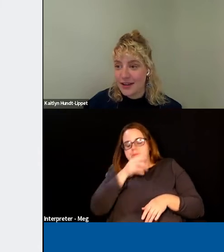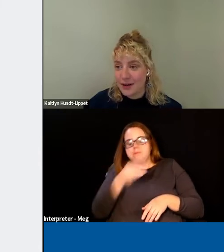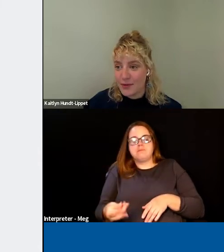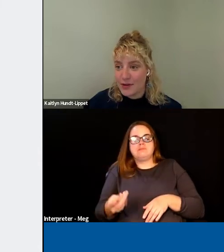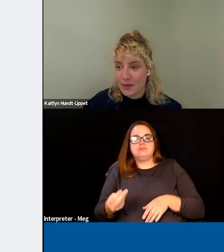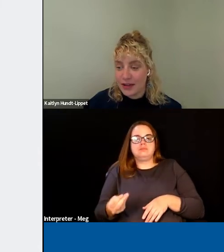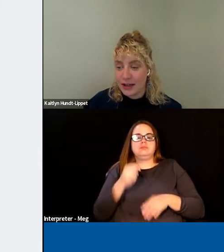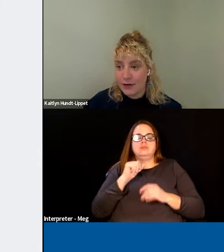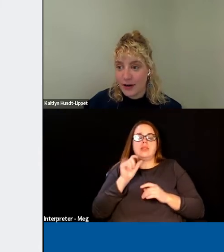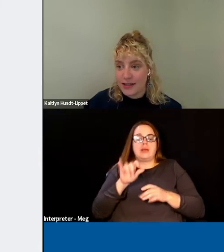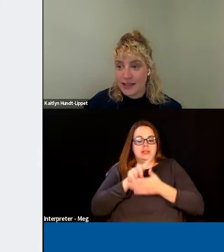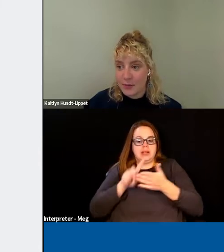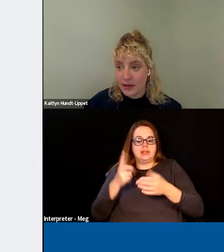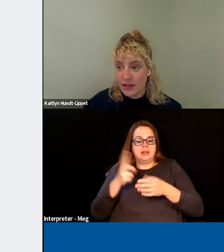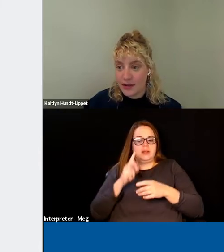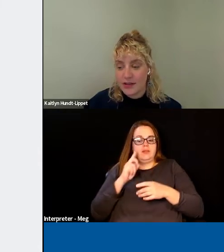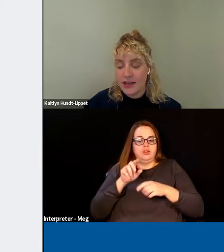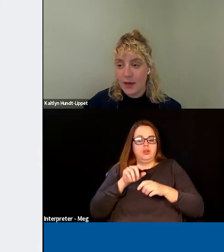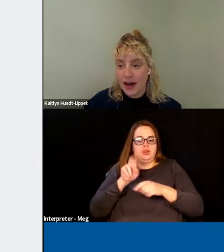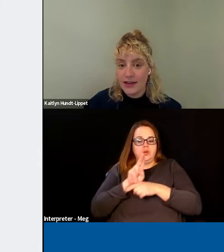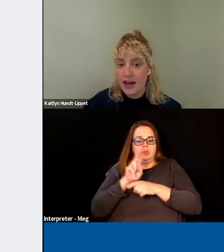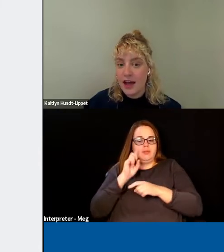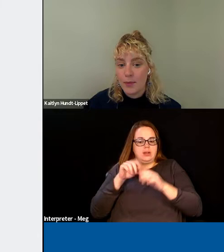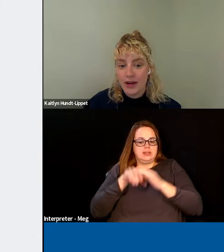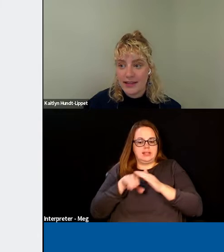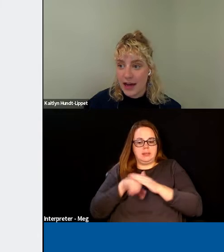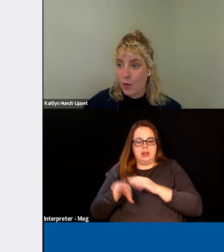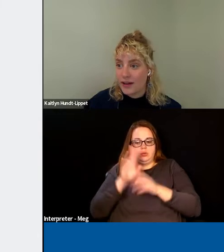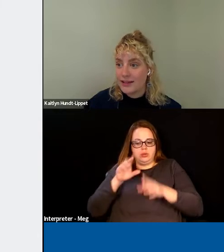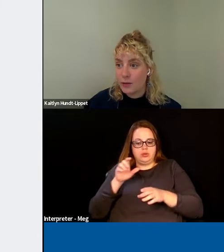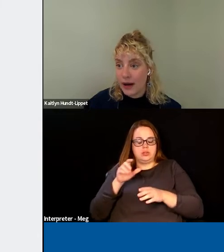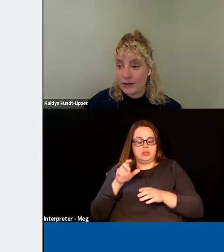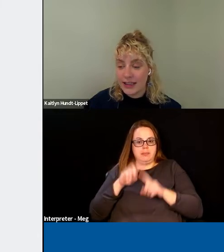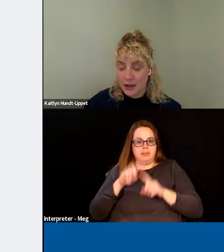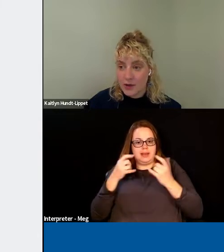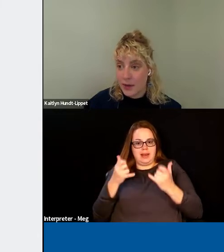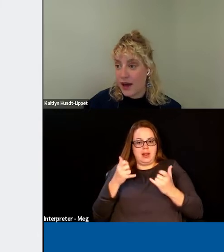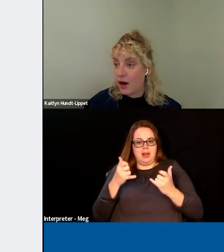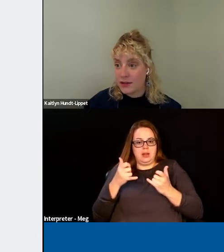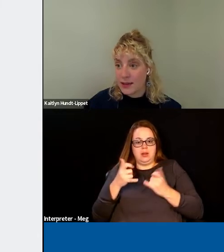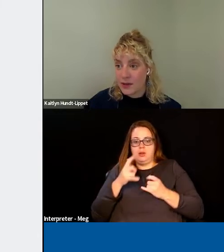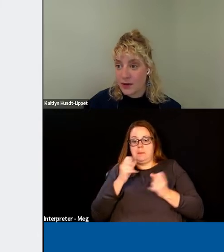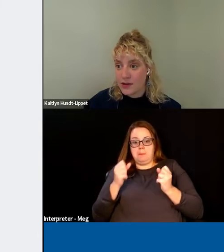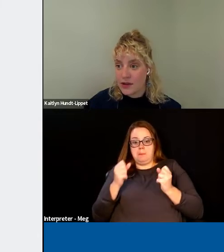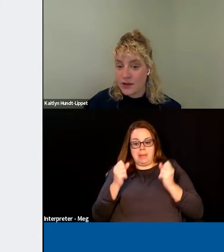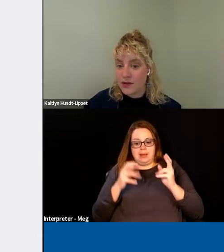with usability for accessibility users in mind, but is now widely used by all types of users,